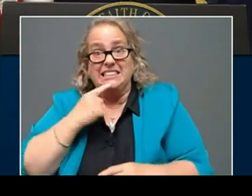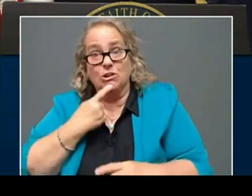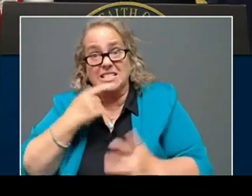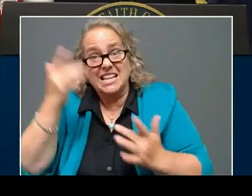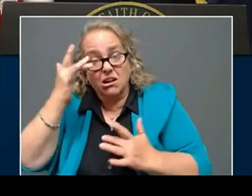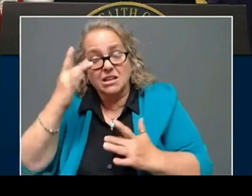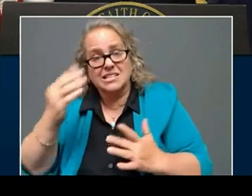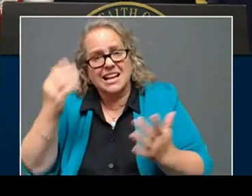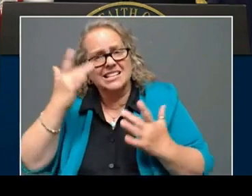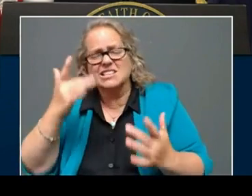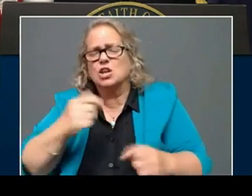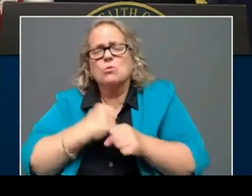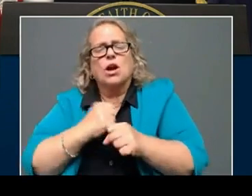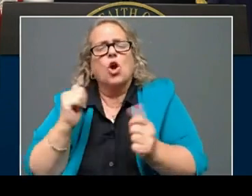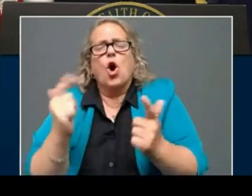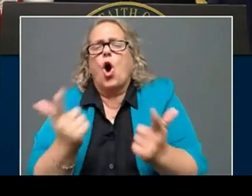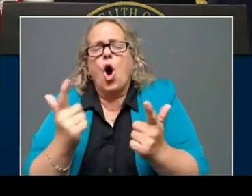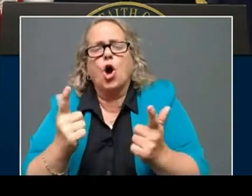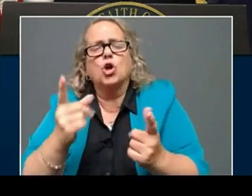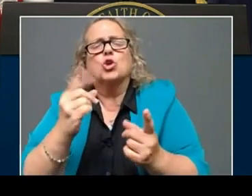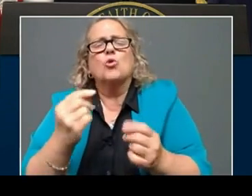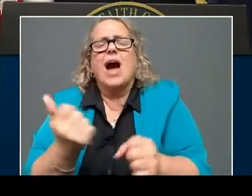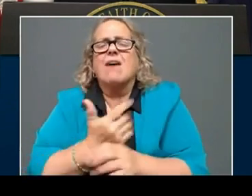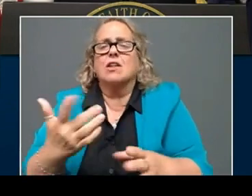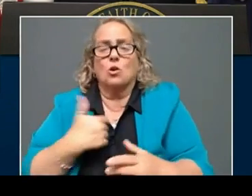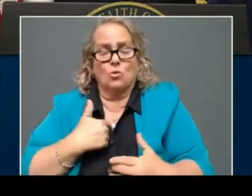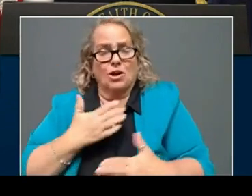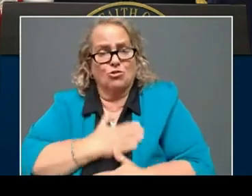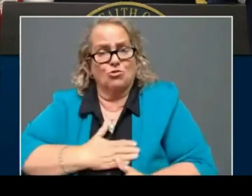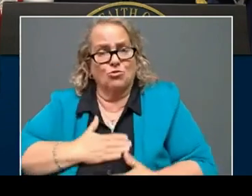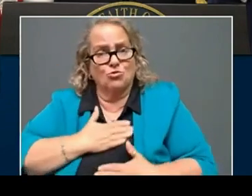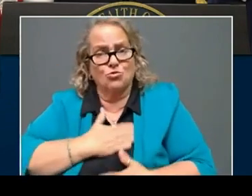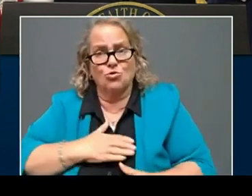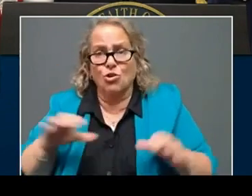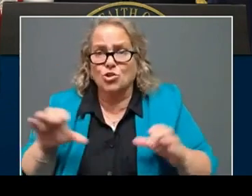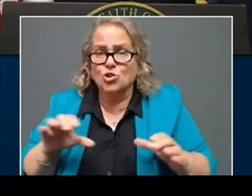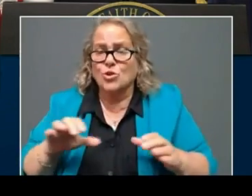everything that we enjoy doing. The solution is really easy. It comes in